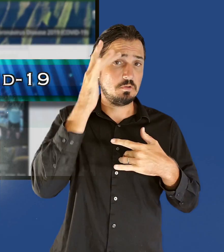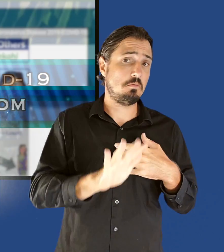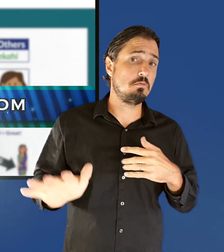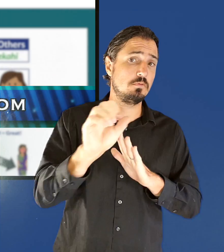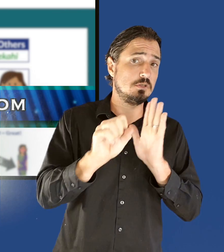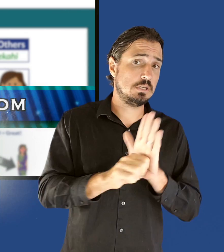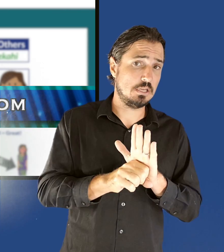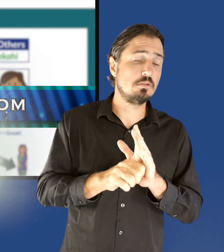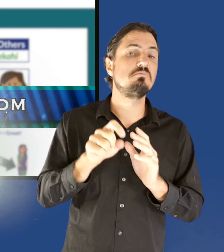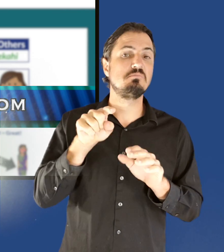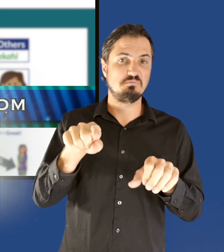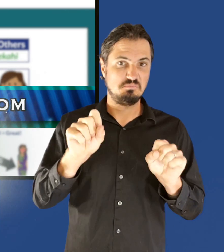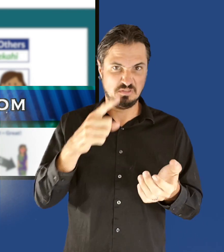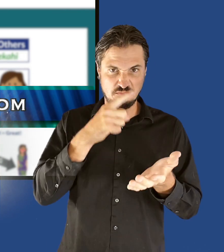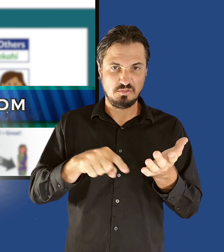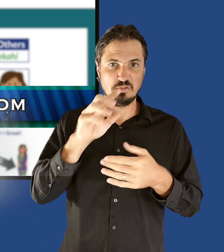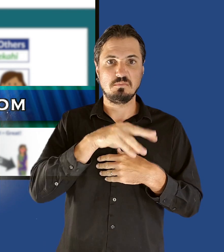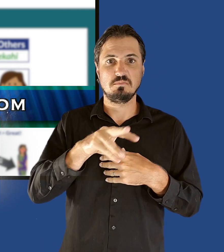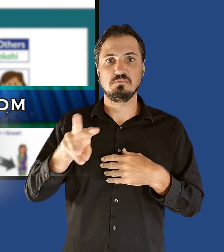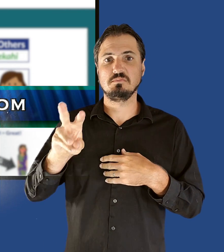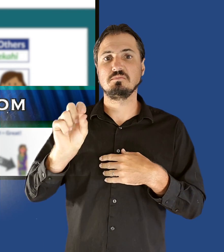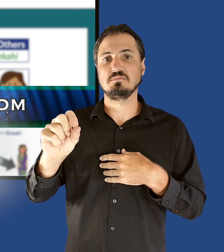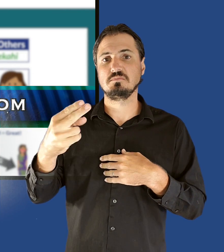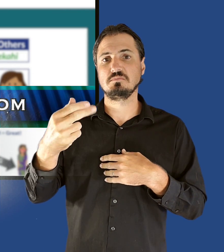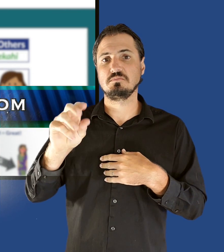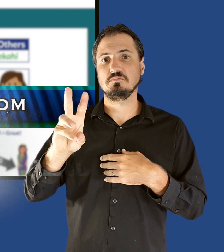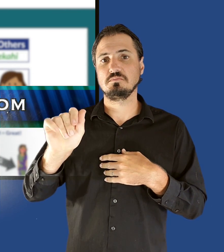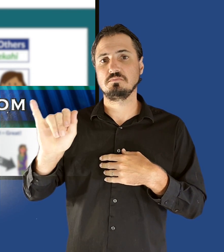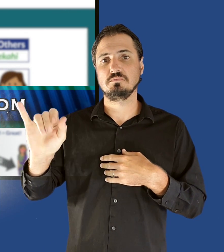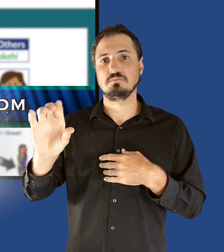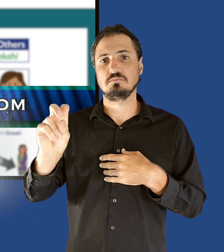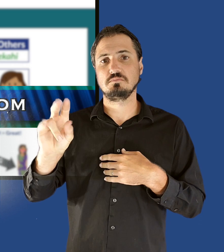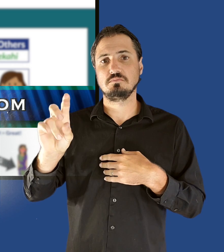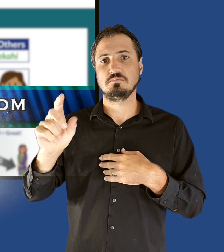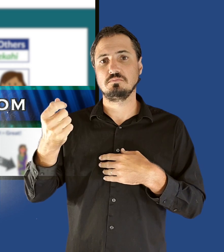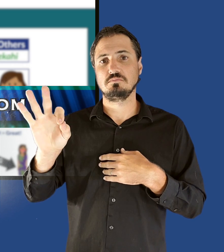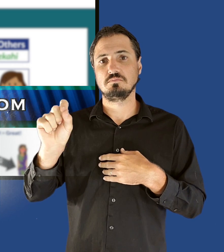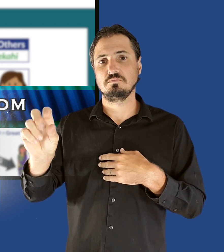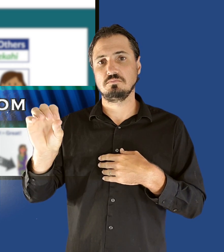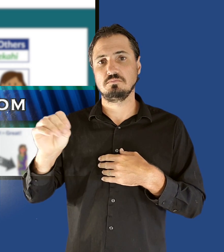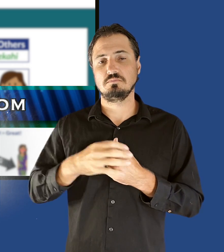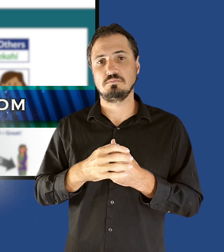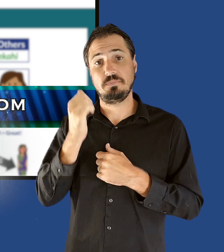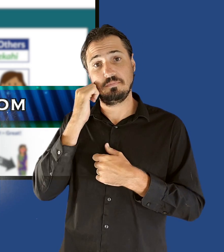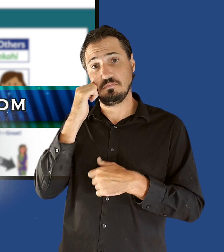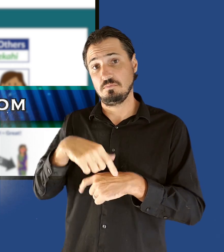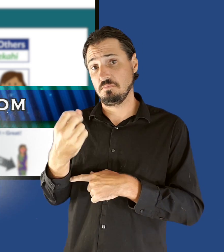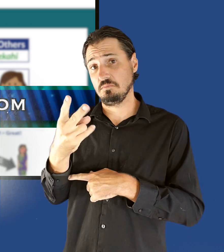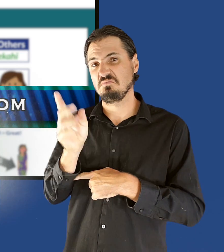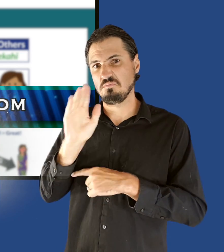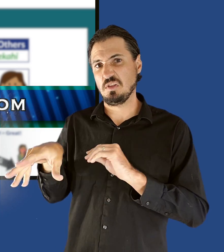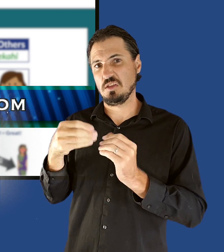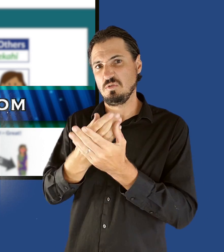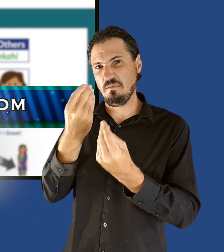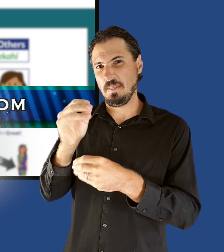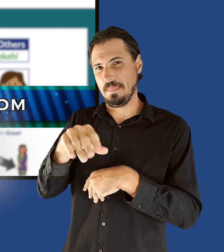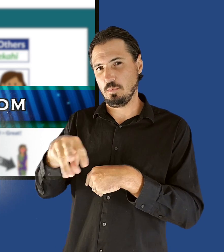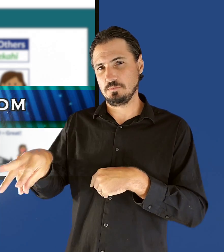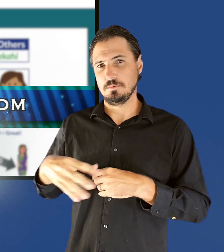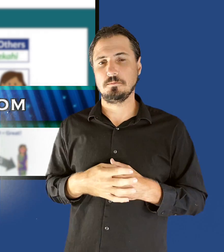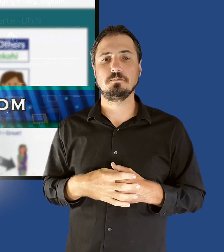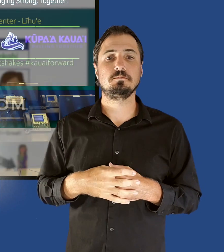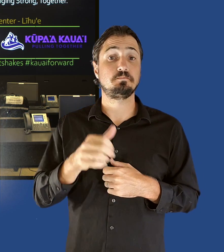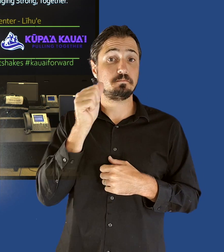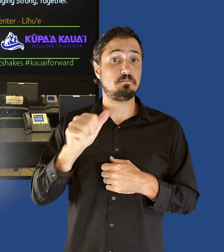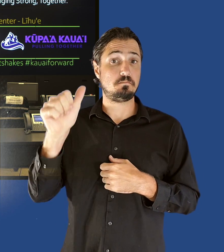To view the total number of positive cases across the state, please visit hawaiicovid19.com. The daily count on this site is updated at noon every day.